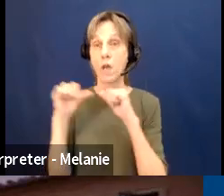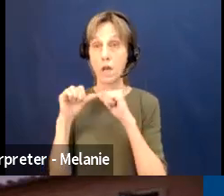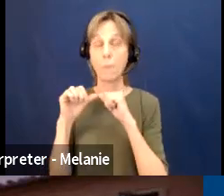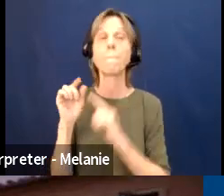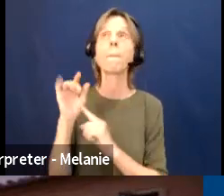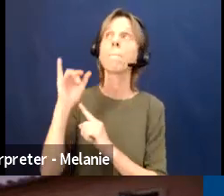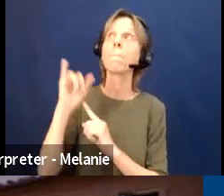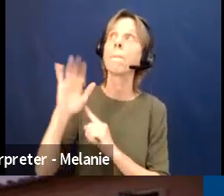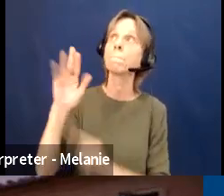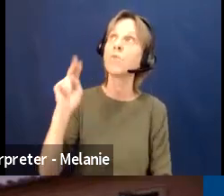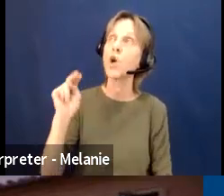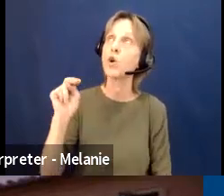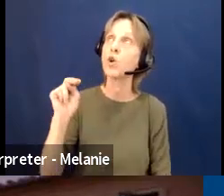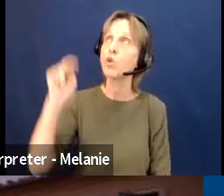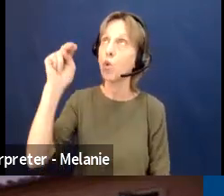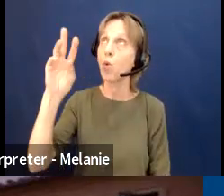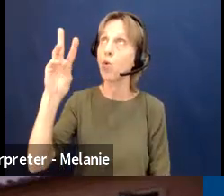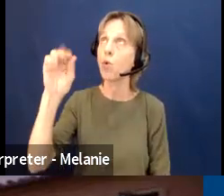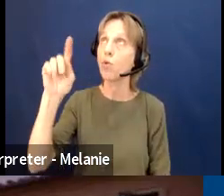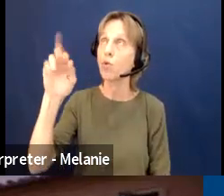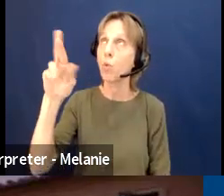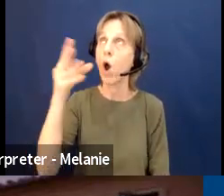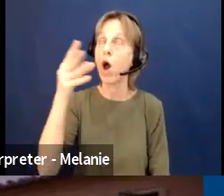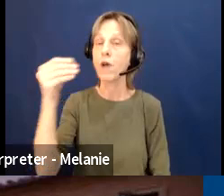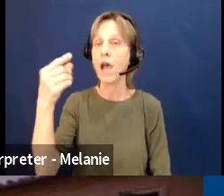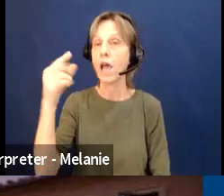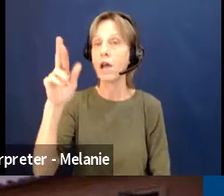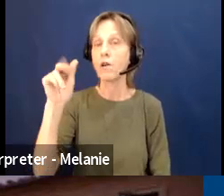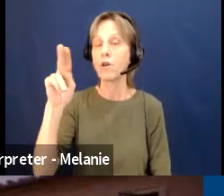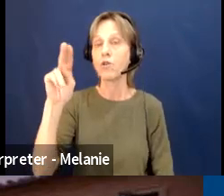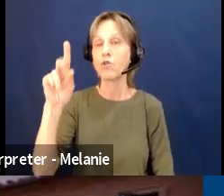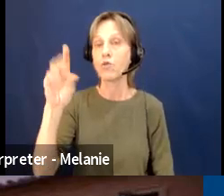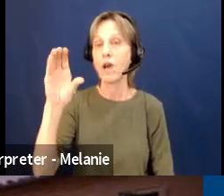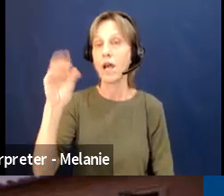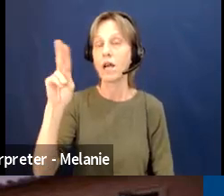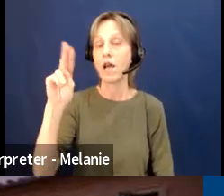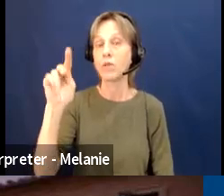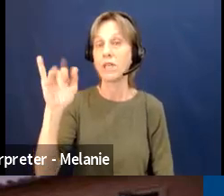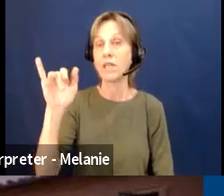Water and Grand county so they actually have some projects that are being planned in those areas so